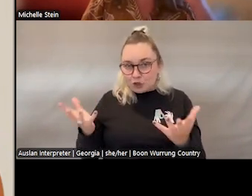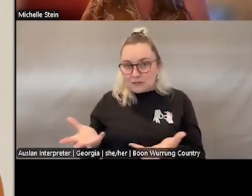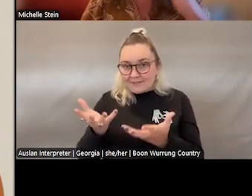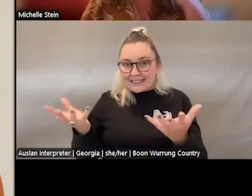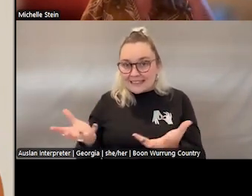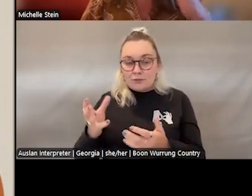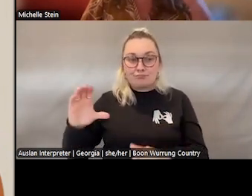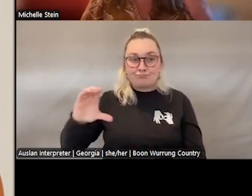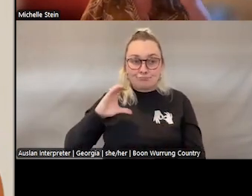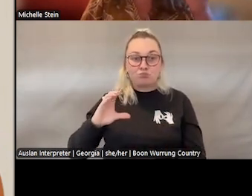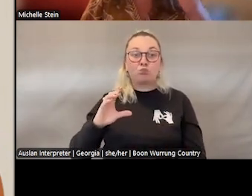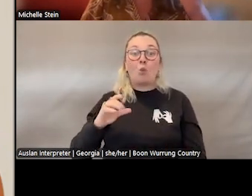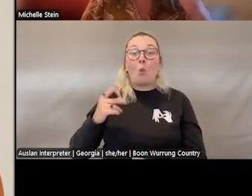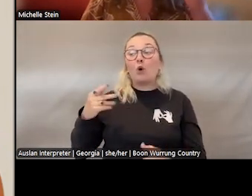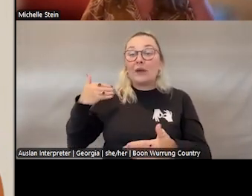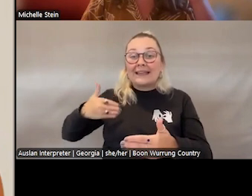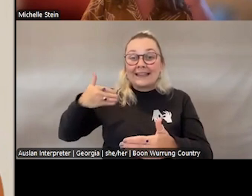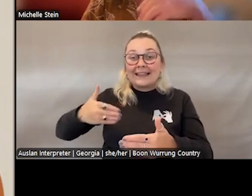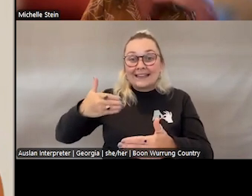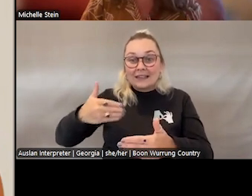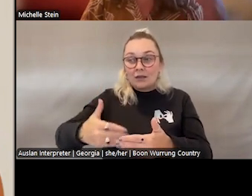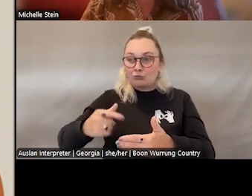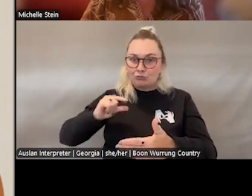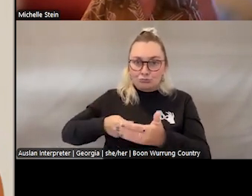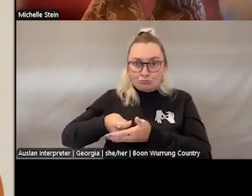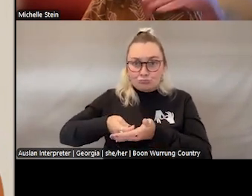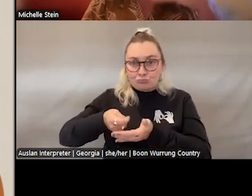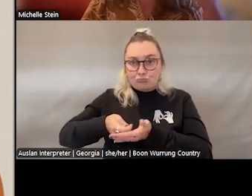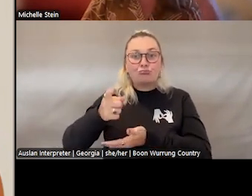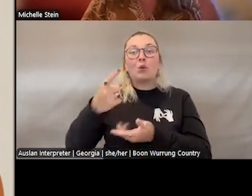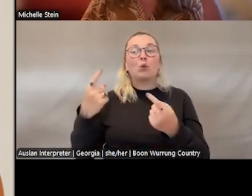giving a gift consecutively over a certain period of years, and anyone who is given